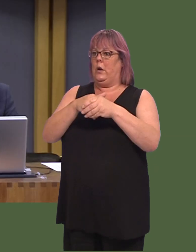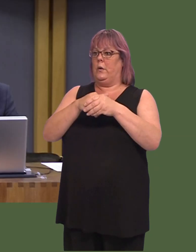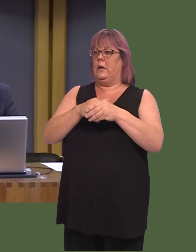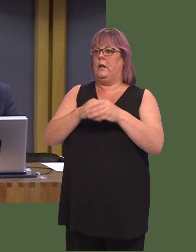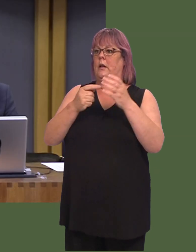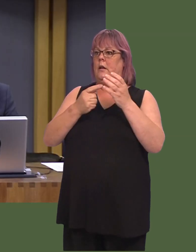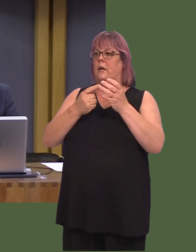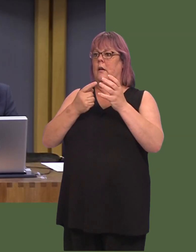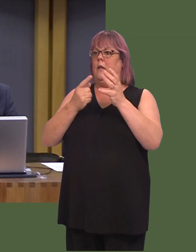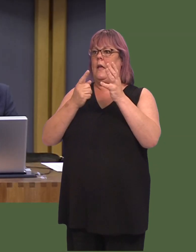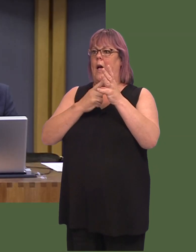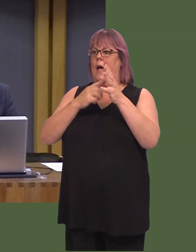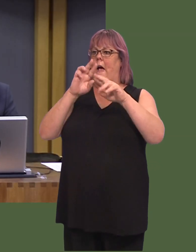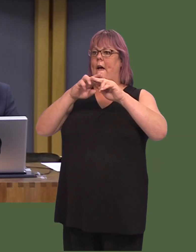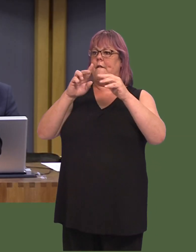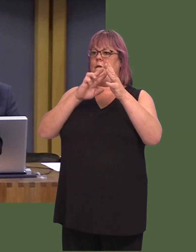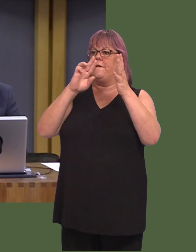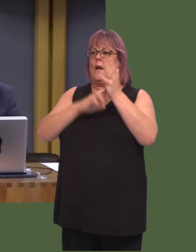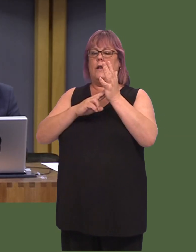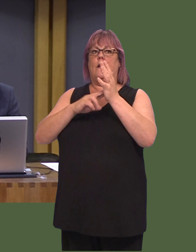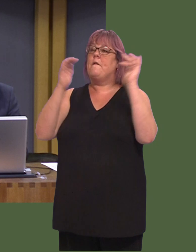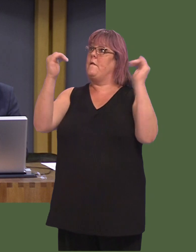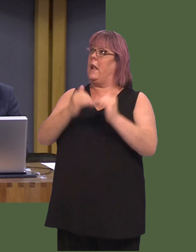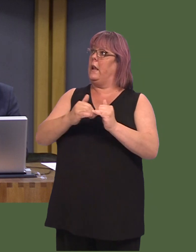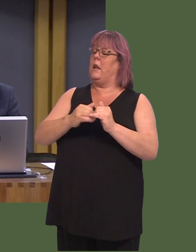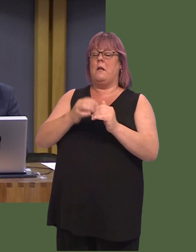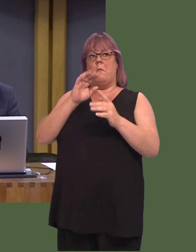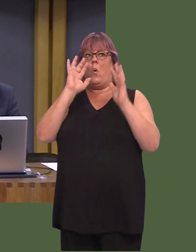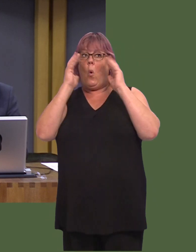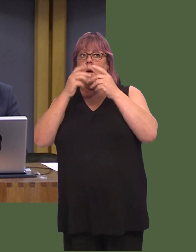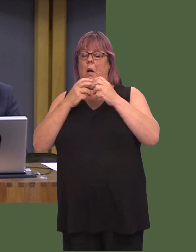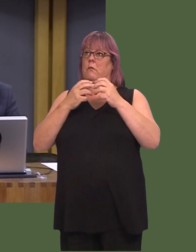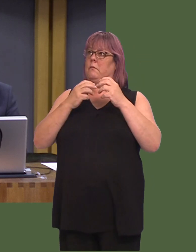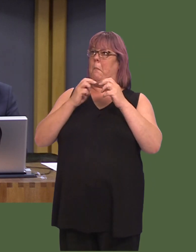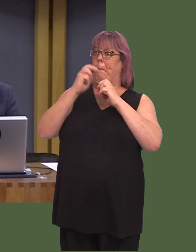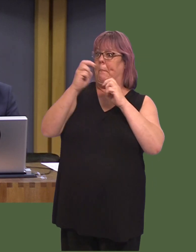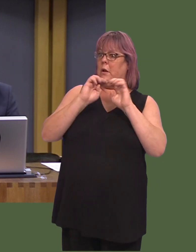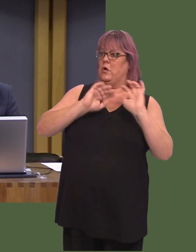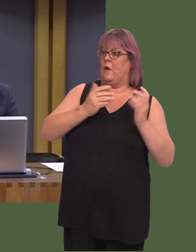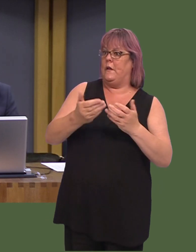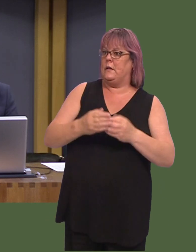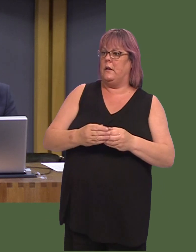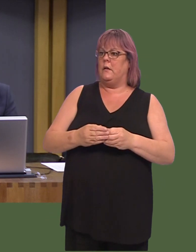I've received a petition from residents in the Afan valley concerned about bus services in the Afan valley and the reduction in services.